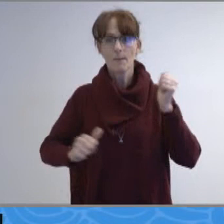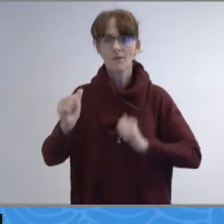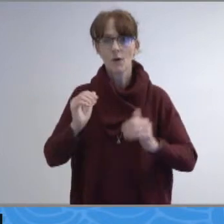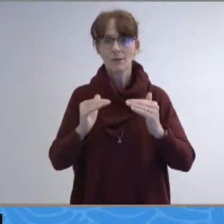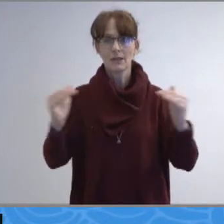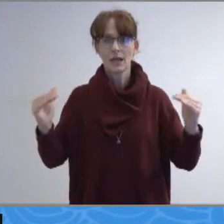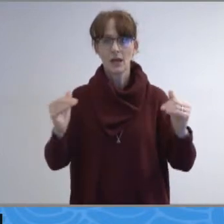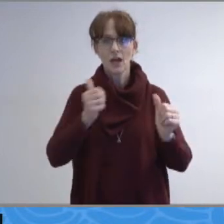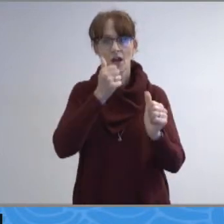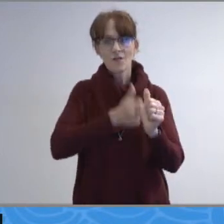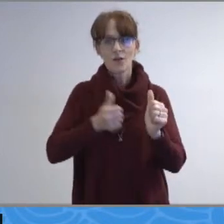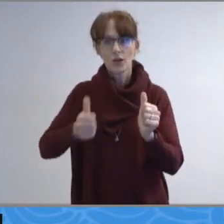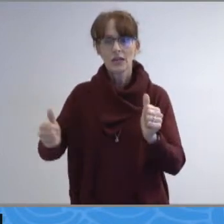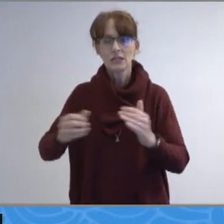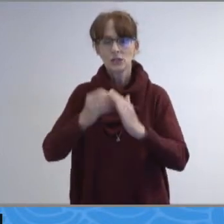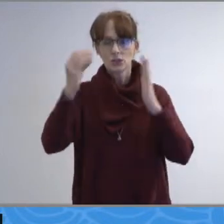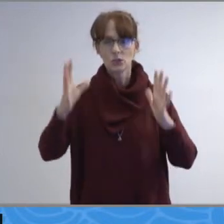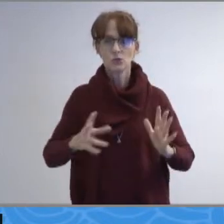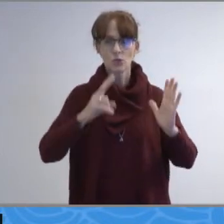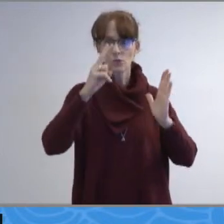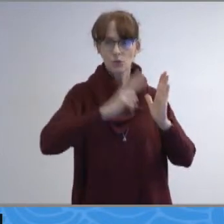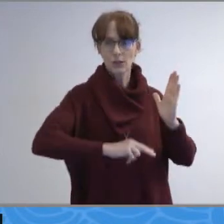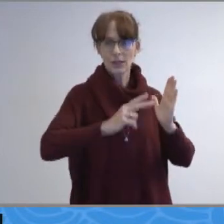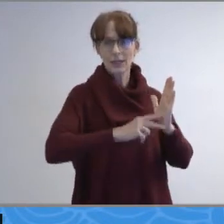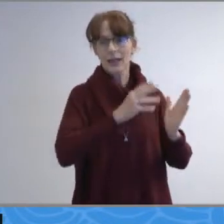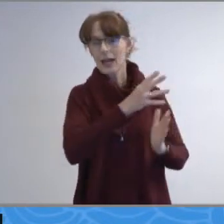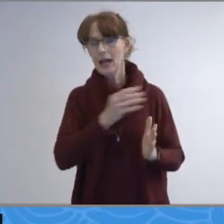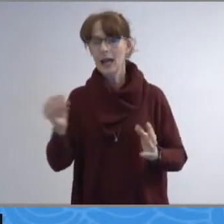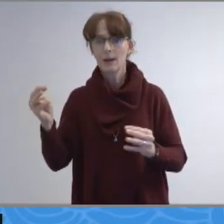for each student in reading and in math.